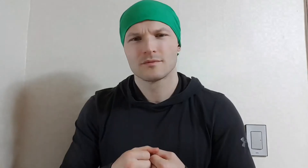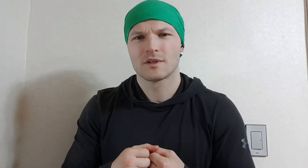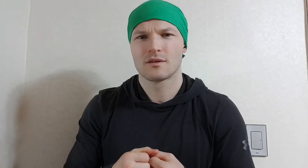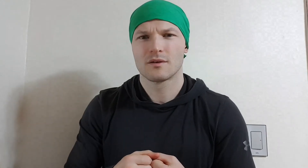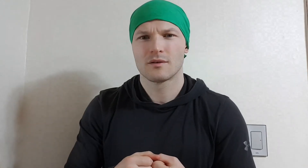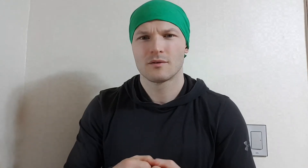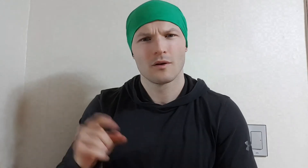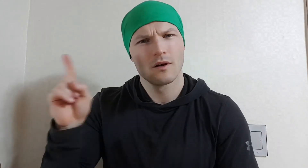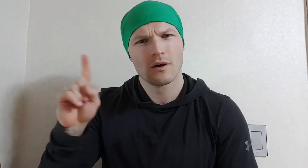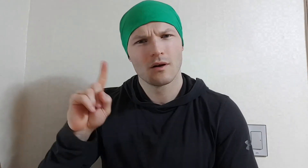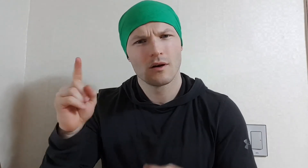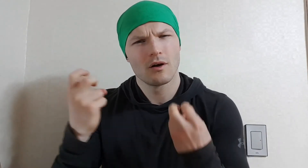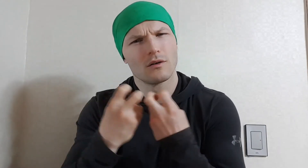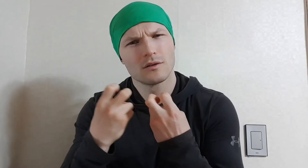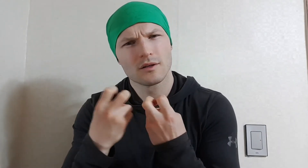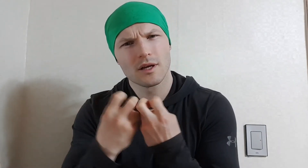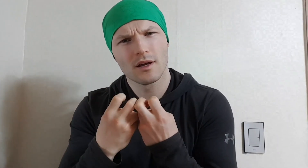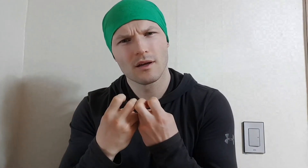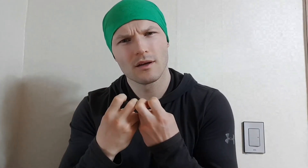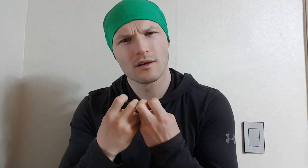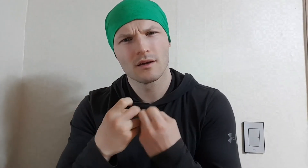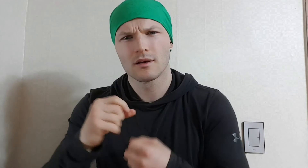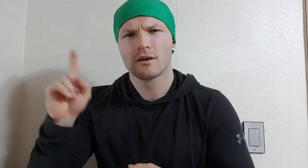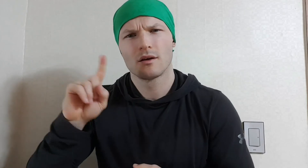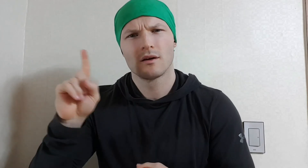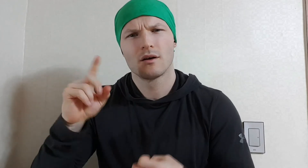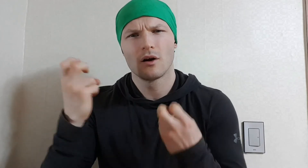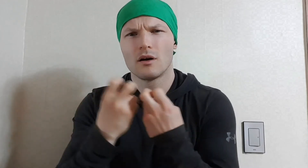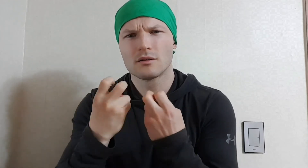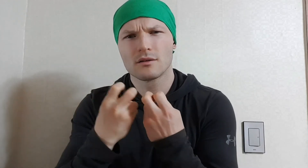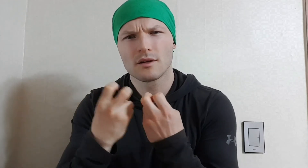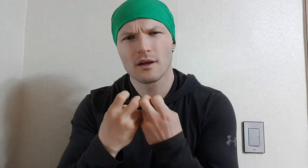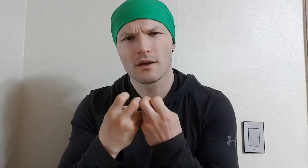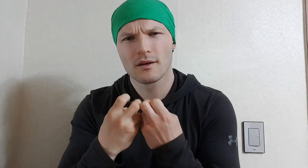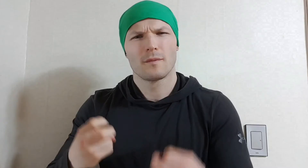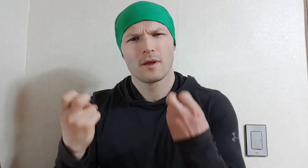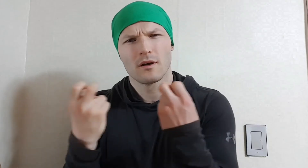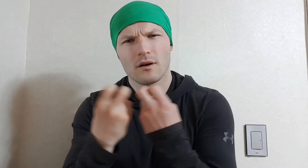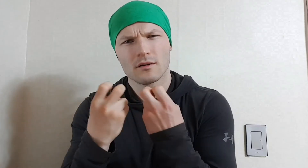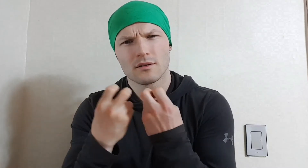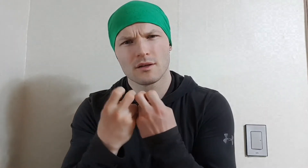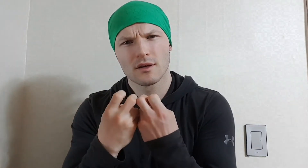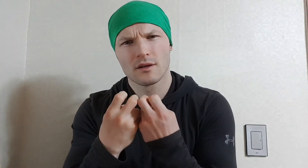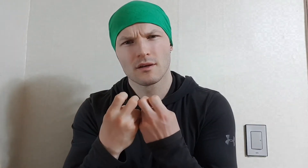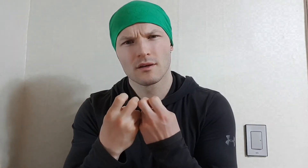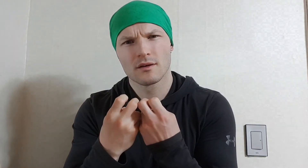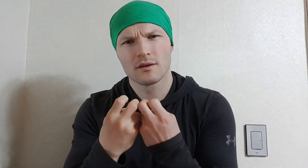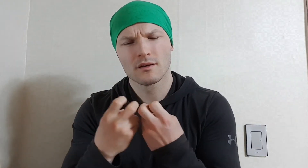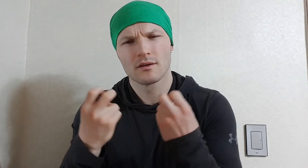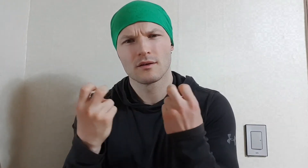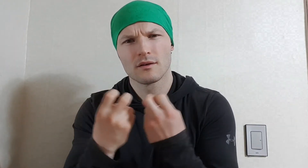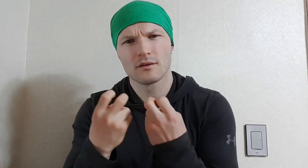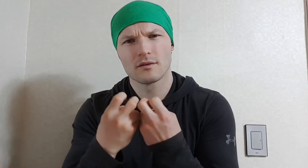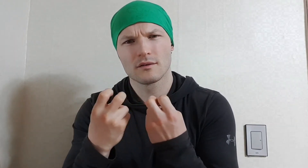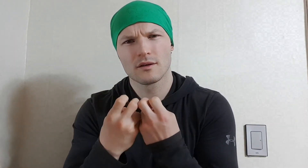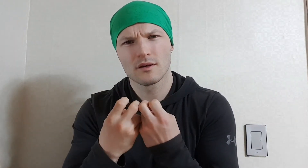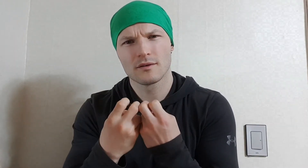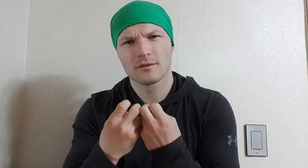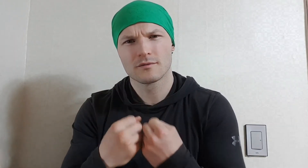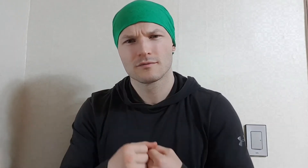how (what + means/method), ‘what’ is even used alone ‘what’ can be omitted to refer to ‘method’